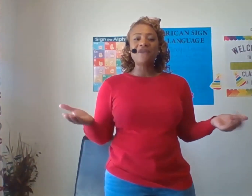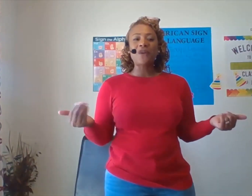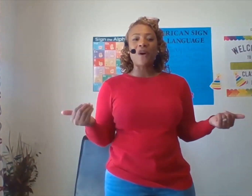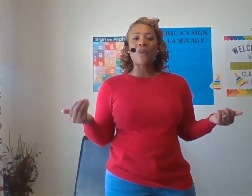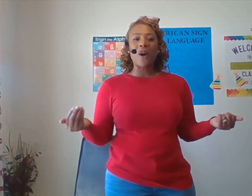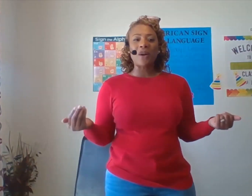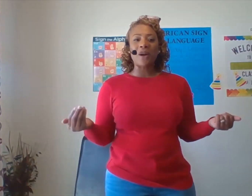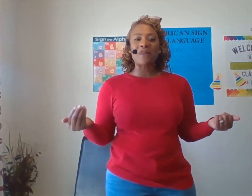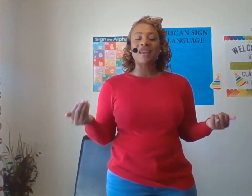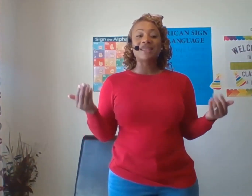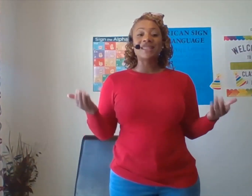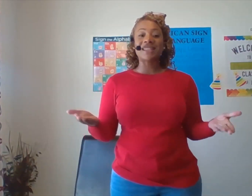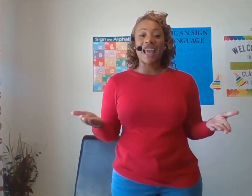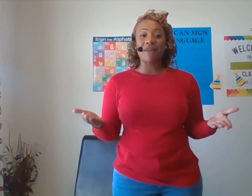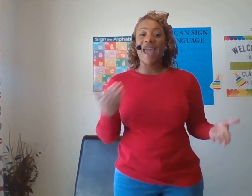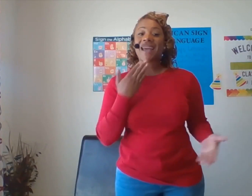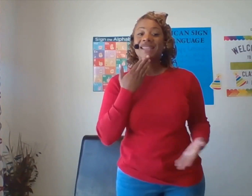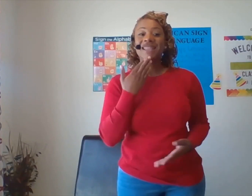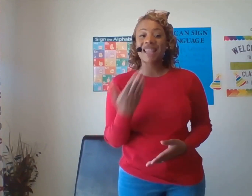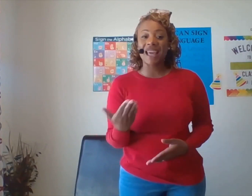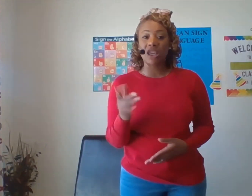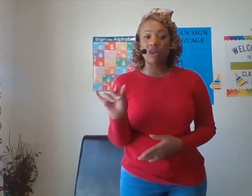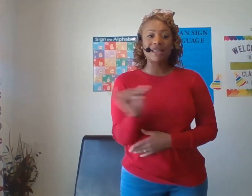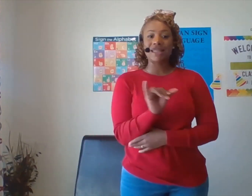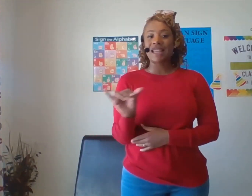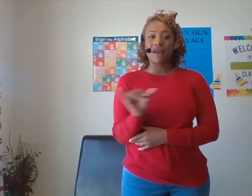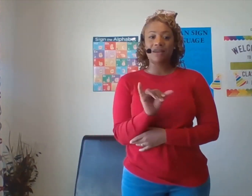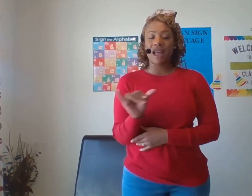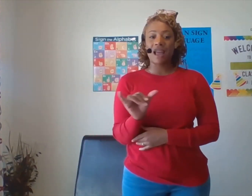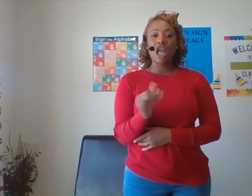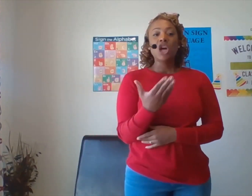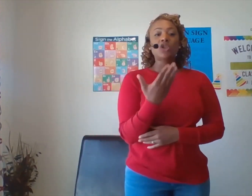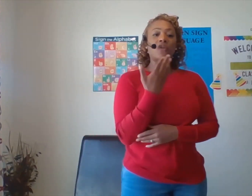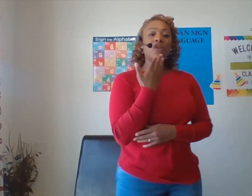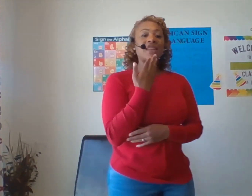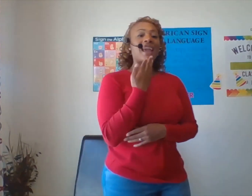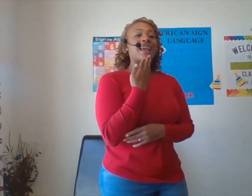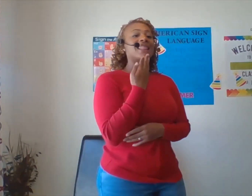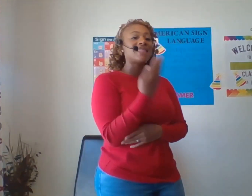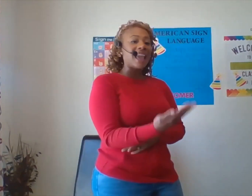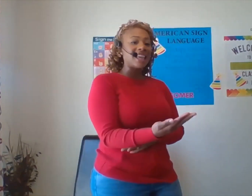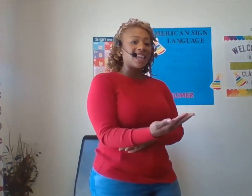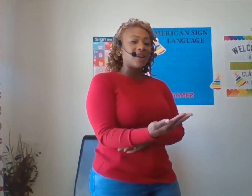for welcome is the same s thank you it's the same sign so if you say thank you